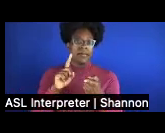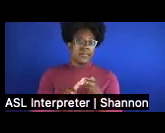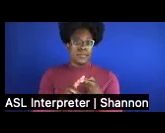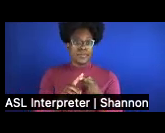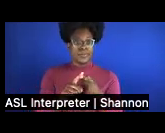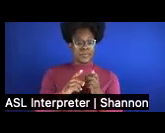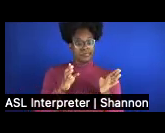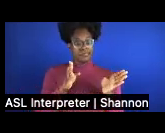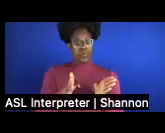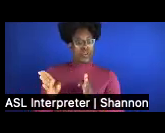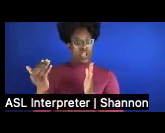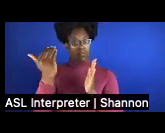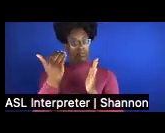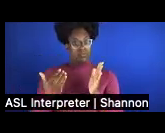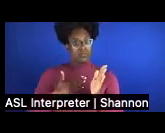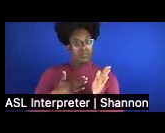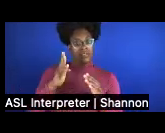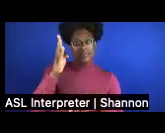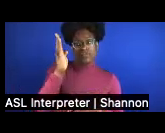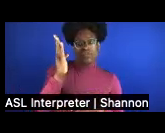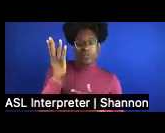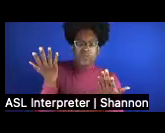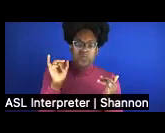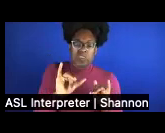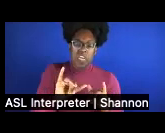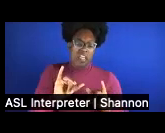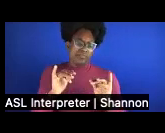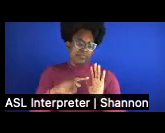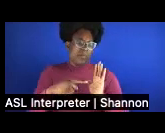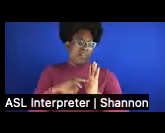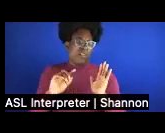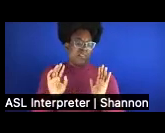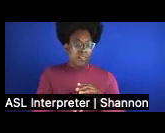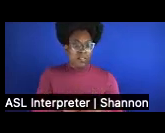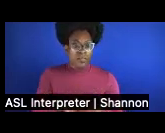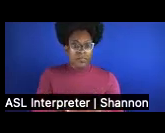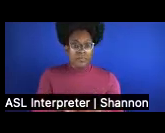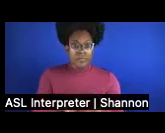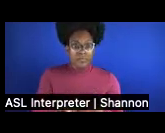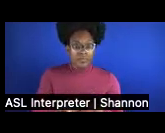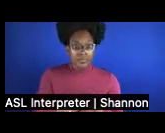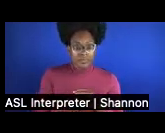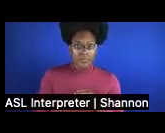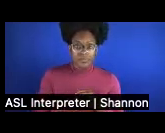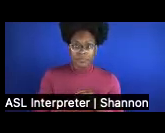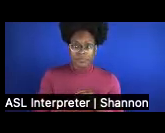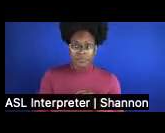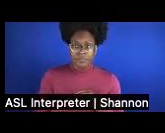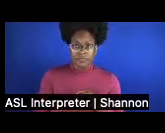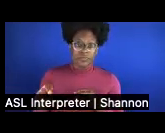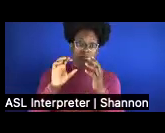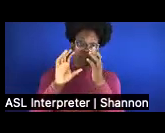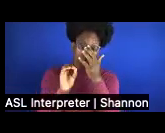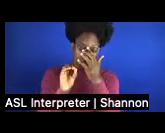This is a request form, and how it looks like Lantern (the LMS). In our C classes,